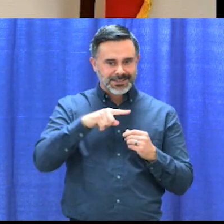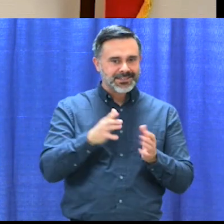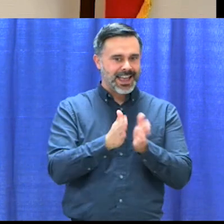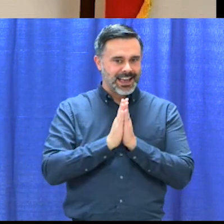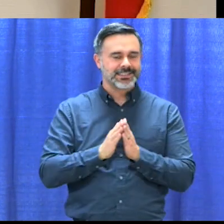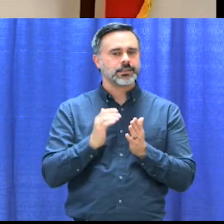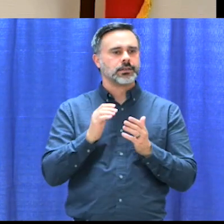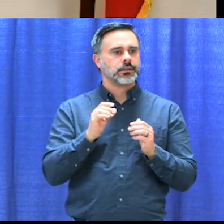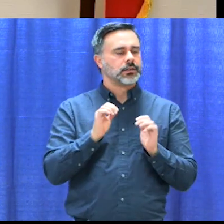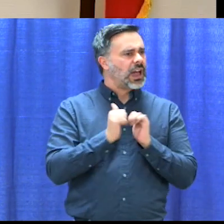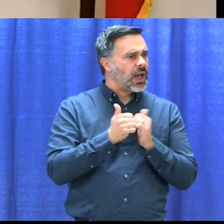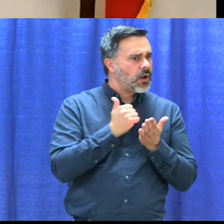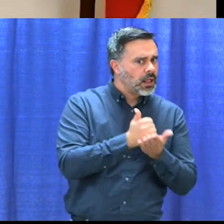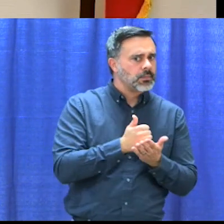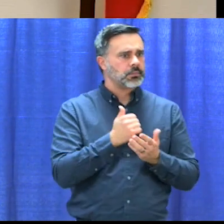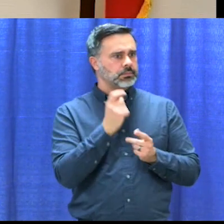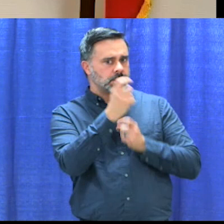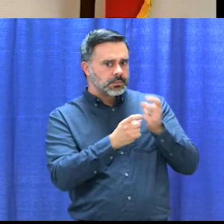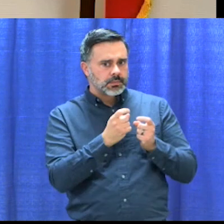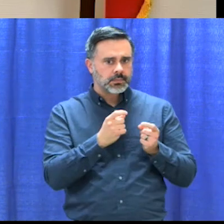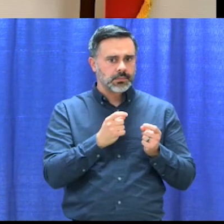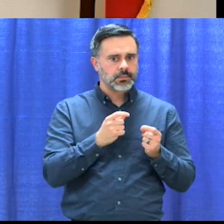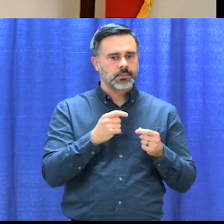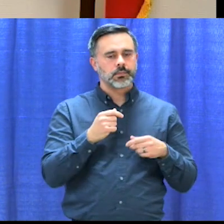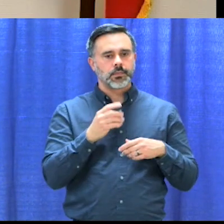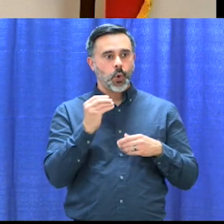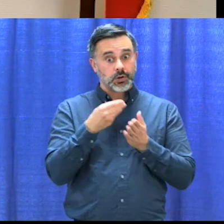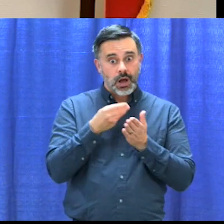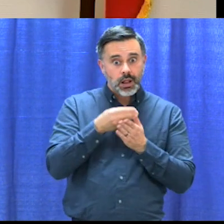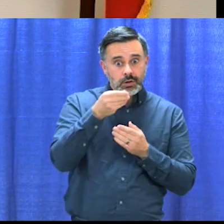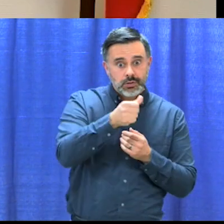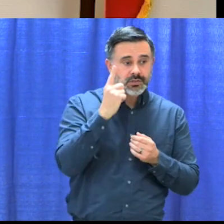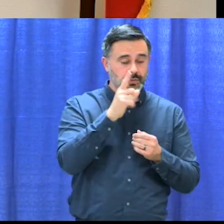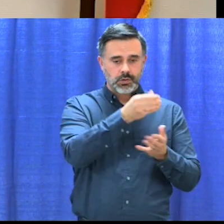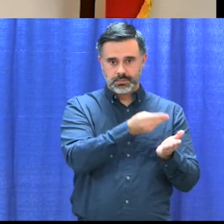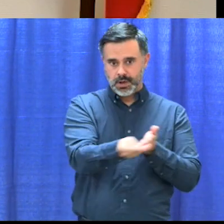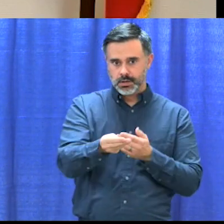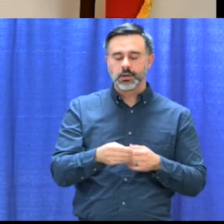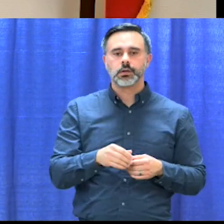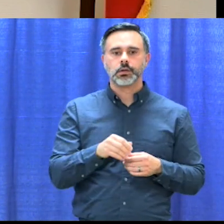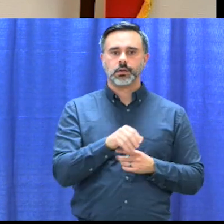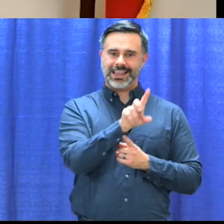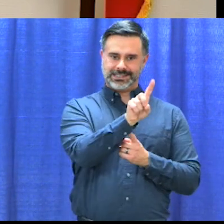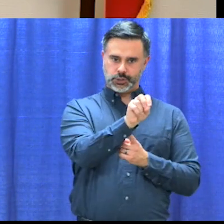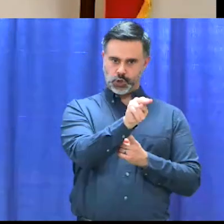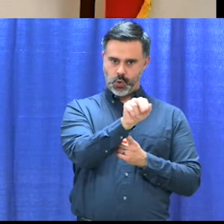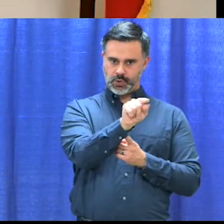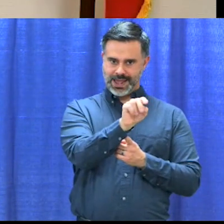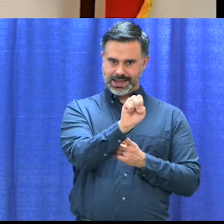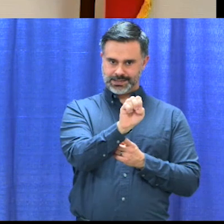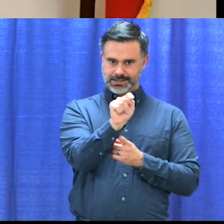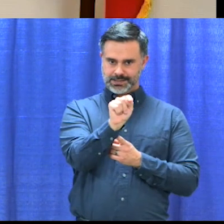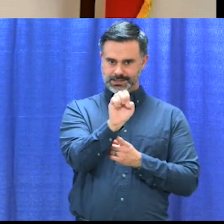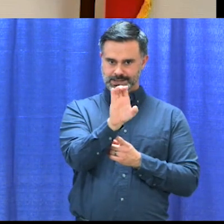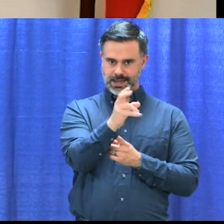donate devices or dollars to purchase equipment and devices and that is that donatetech@cde.ca